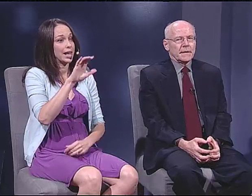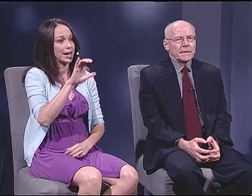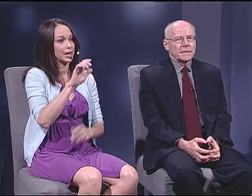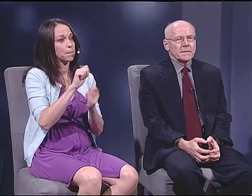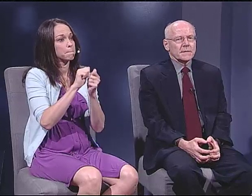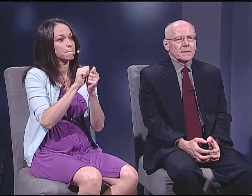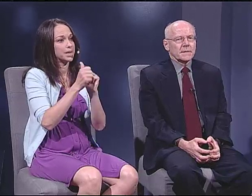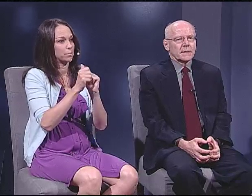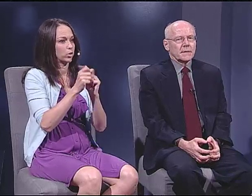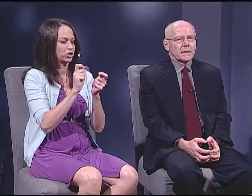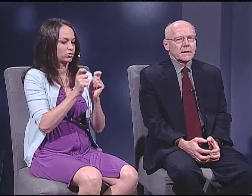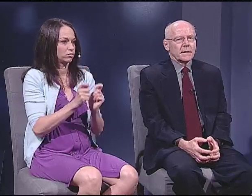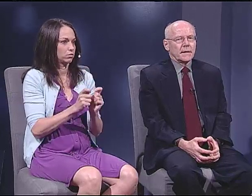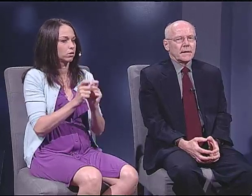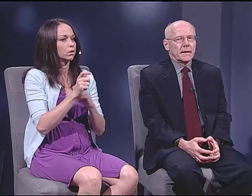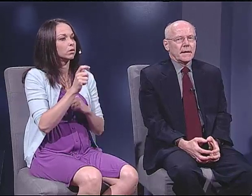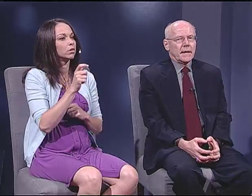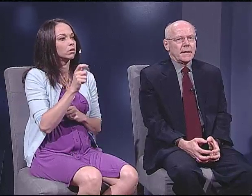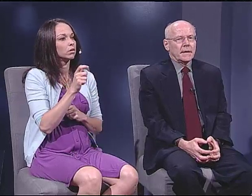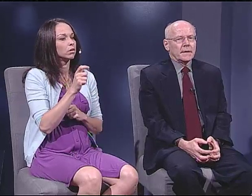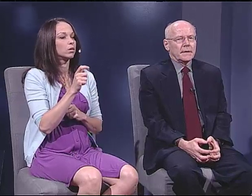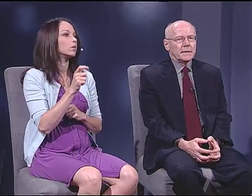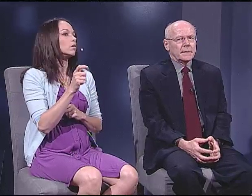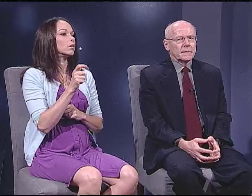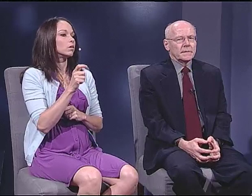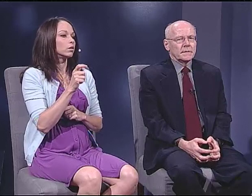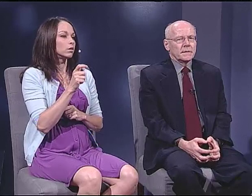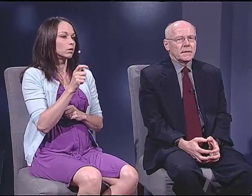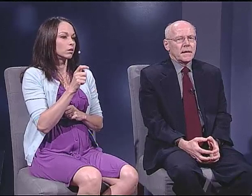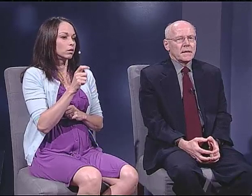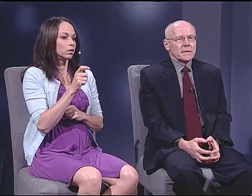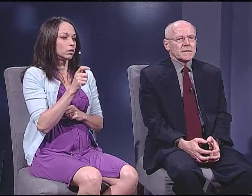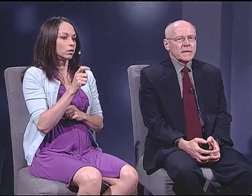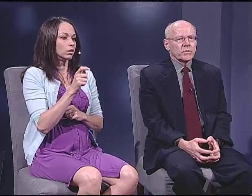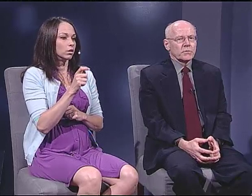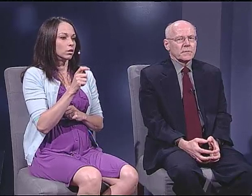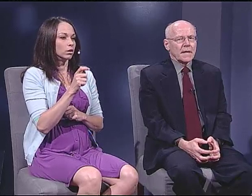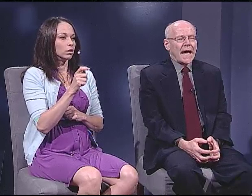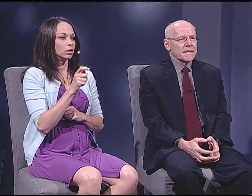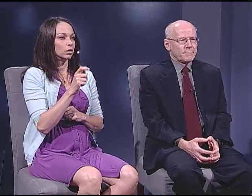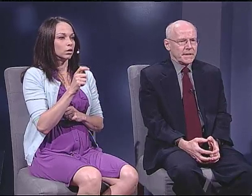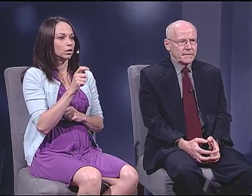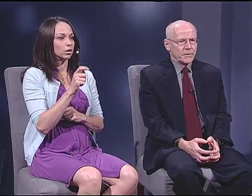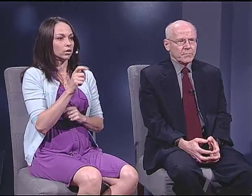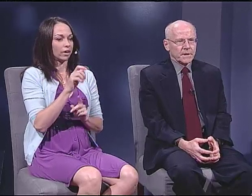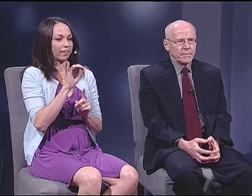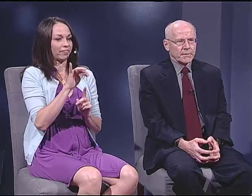is a central aspect of human community.